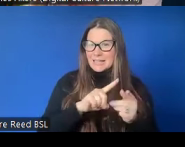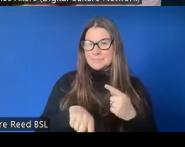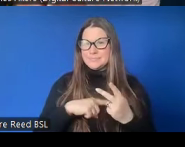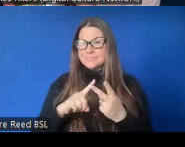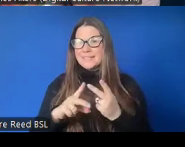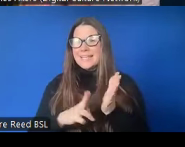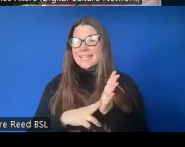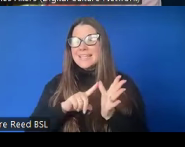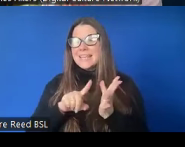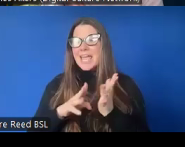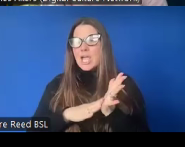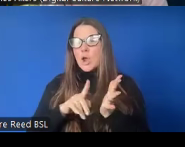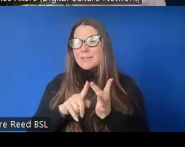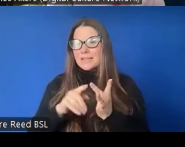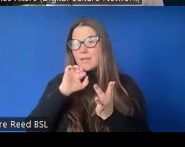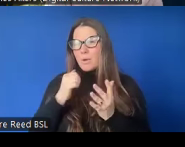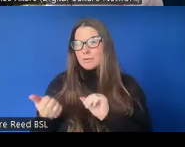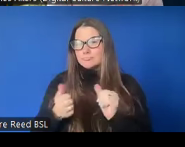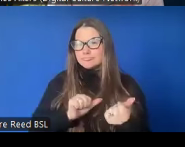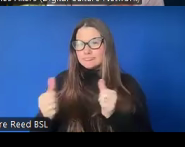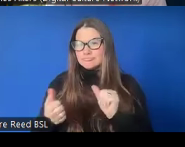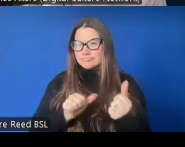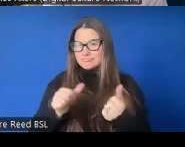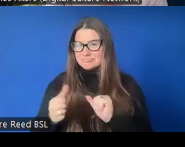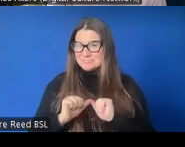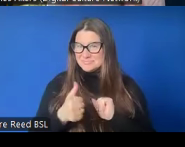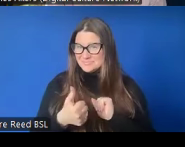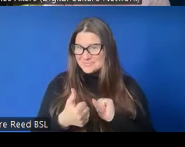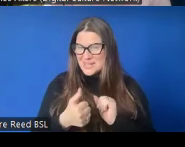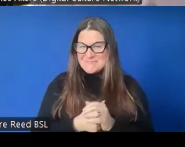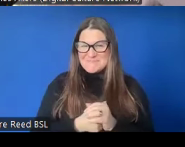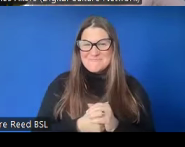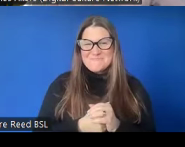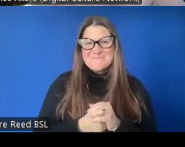between each other throughout the session to give you what you need there.